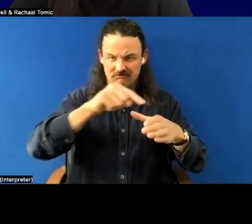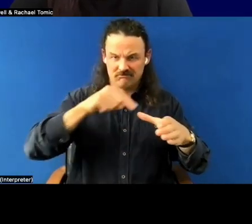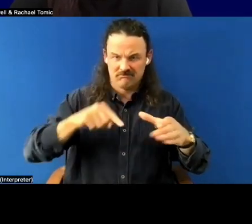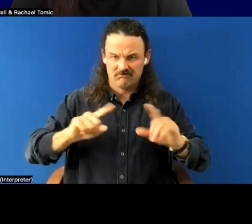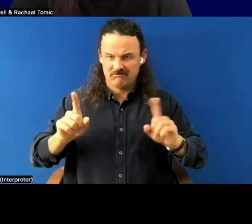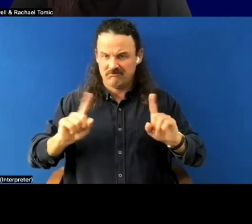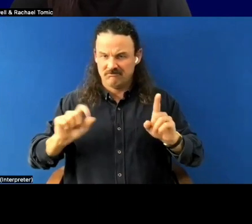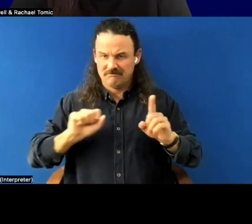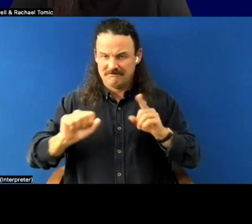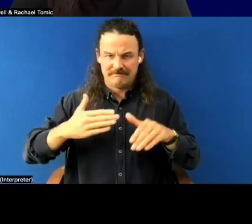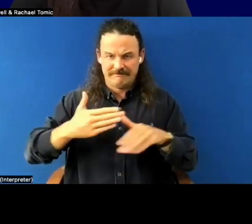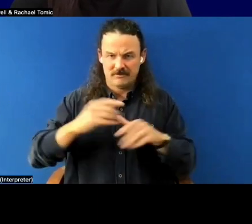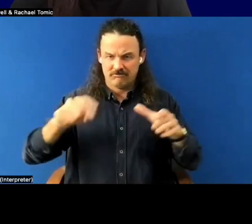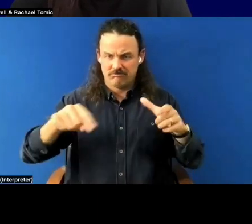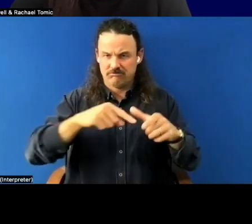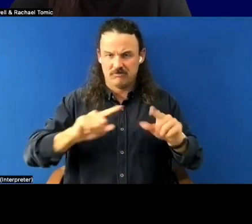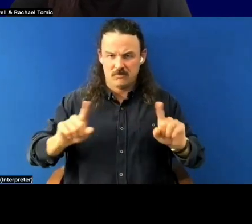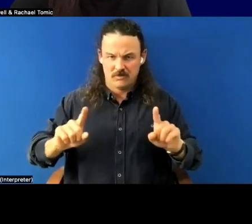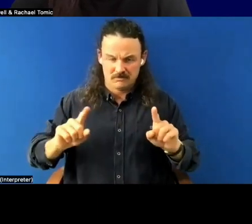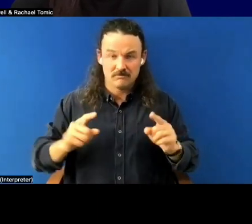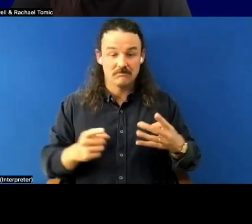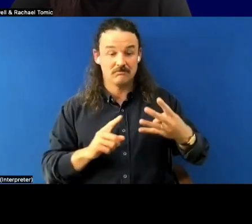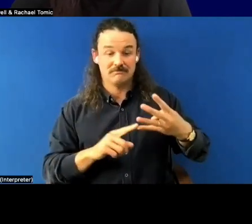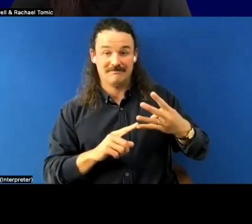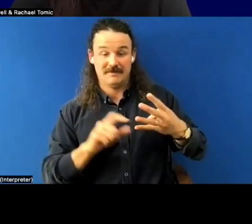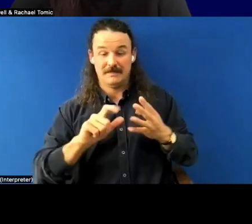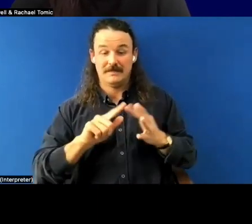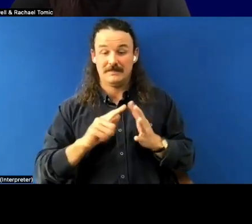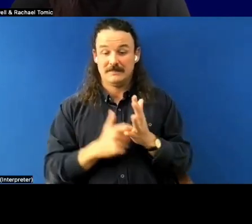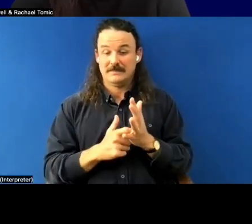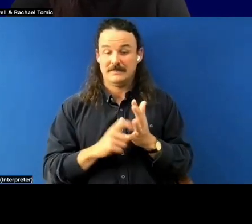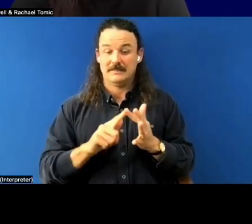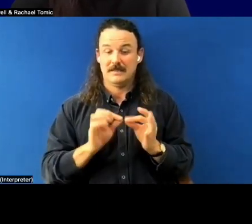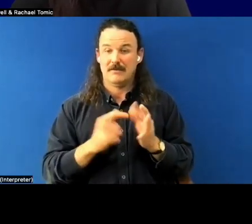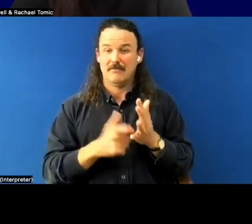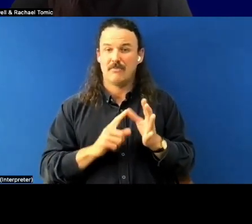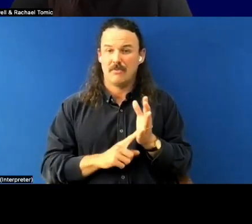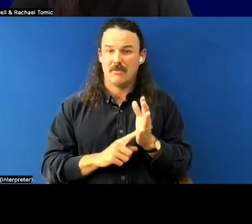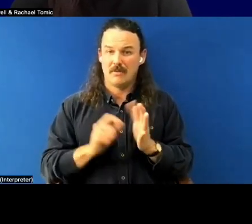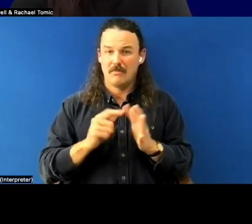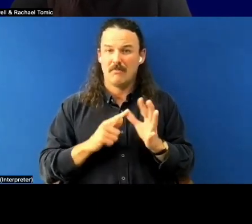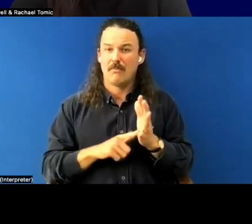so that we can discuss the impact on vision and hearing. Following this,